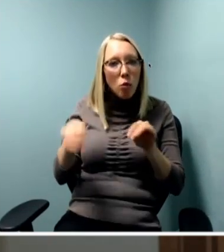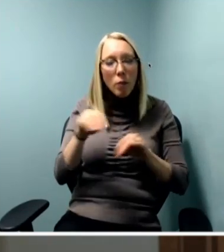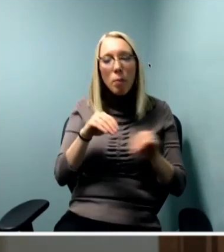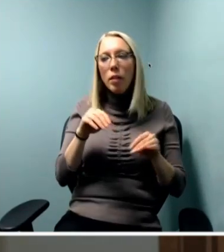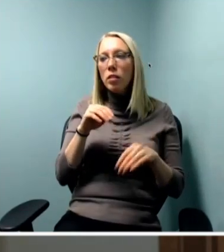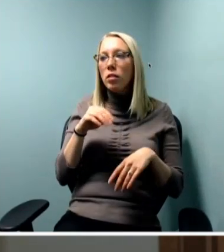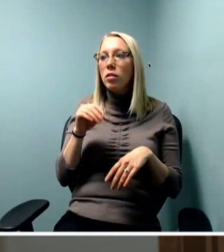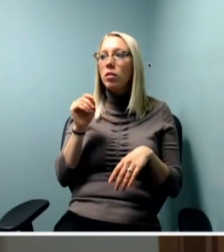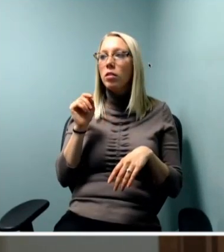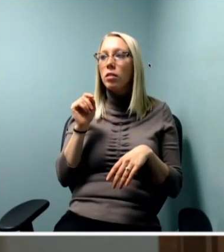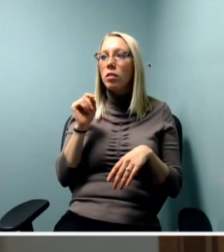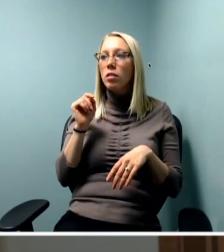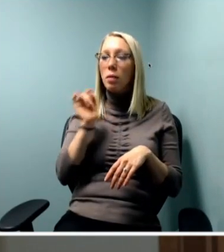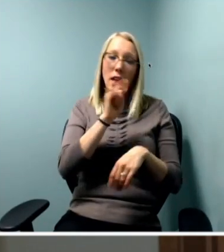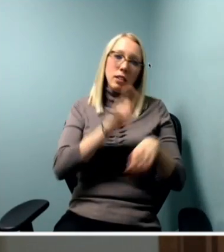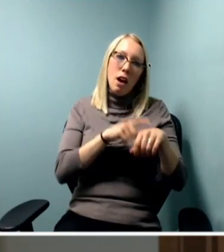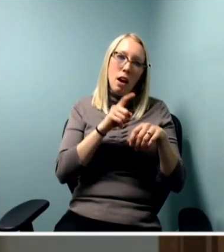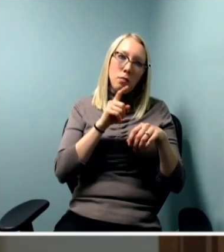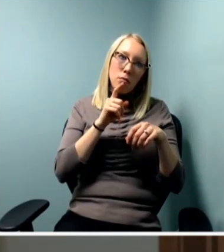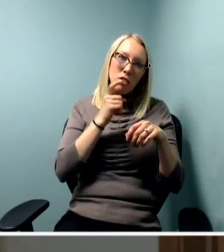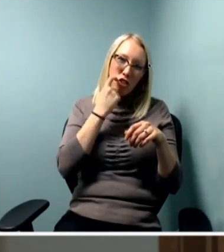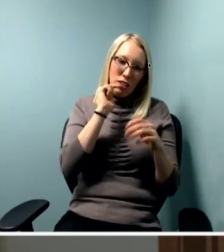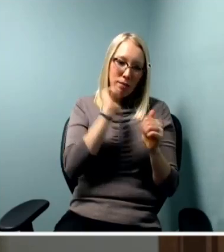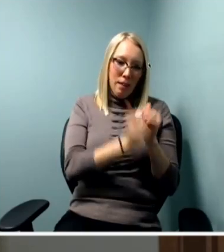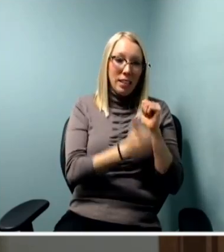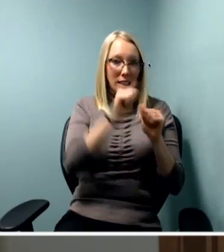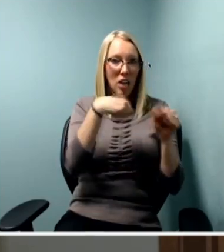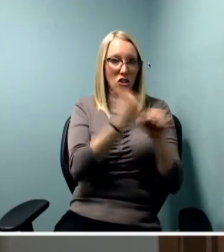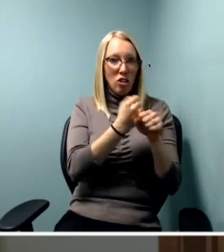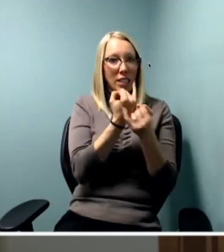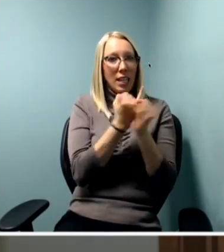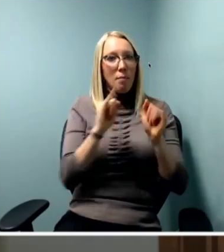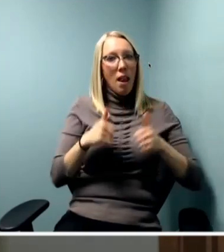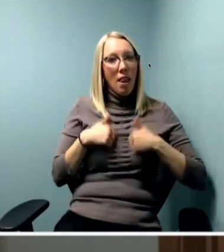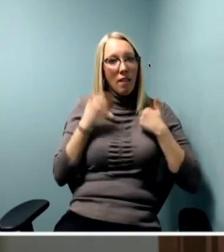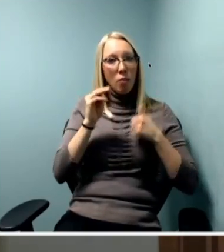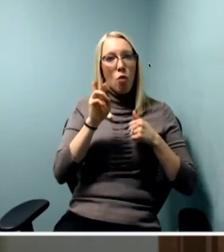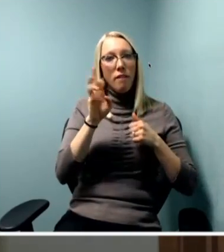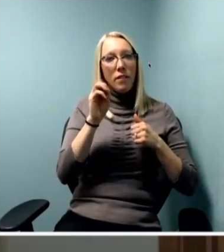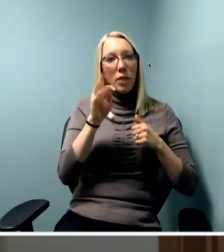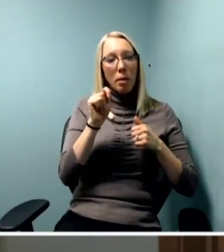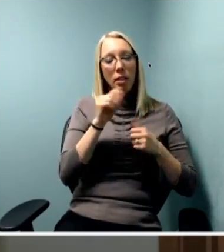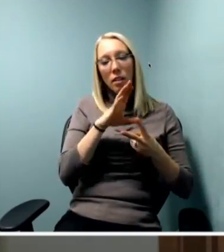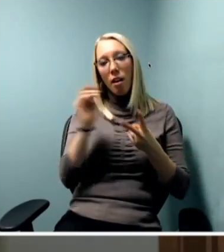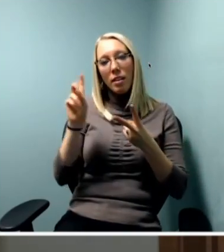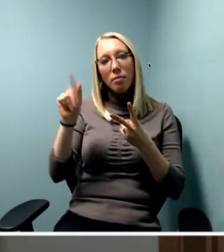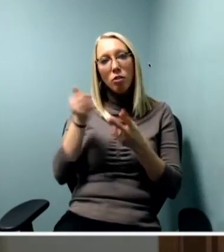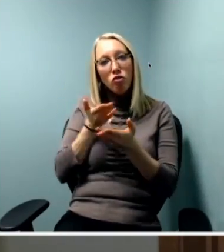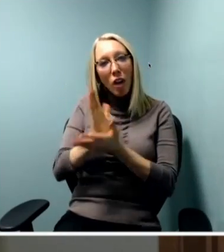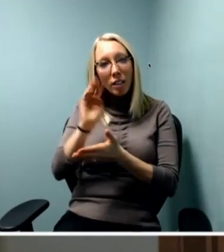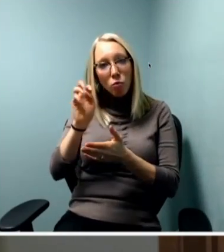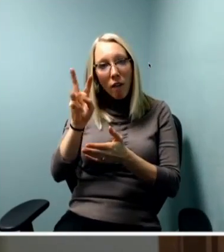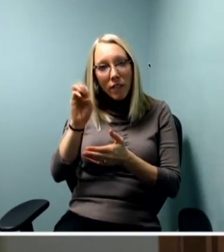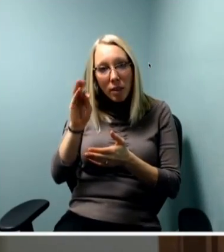of the independent living movement, and the disability rights where people, you know, had been happening.